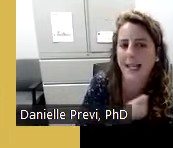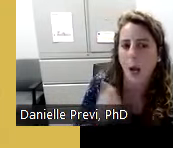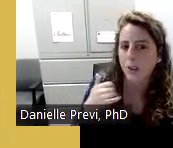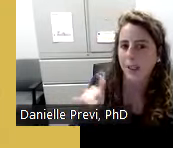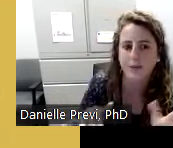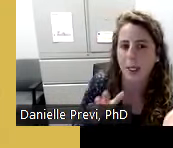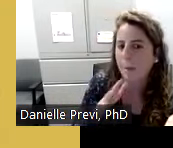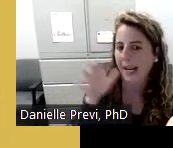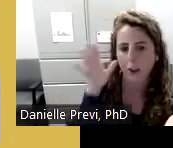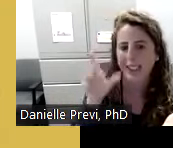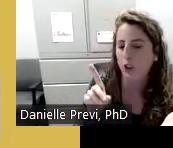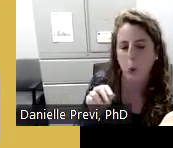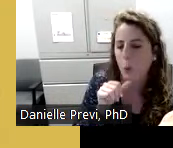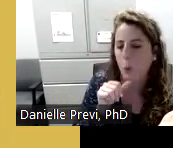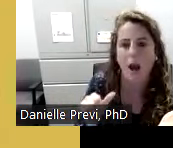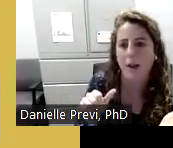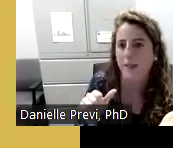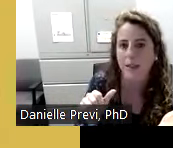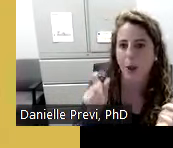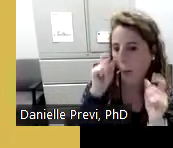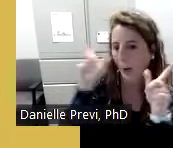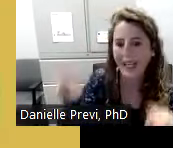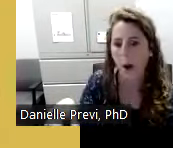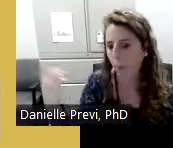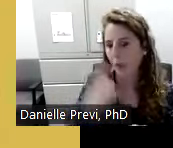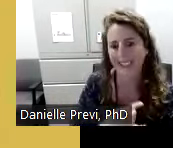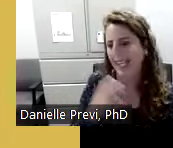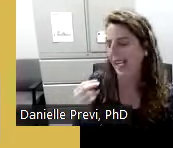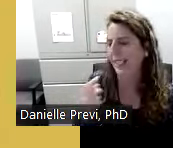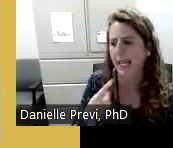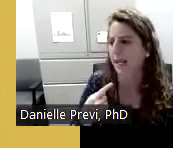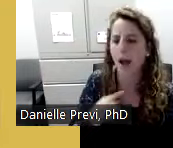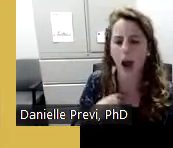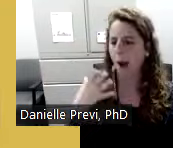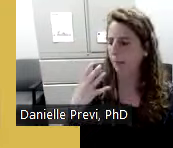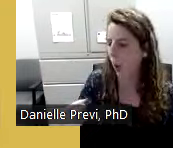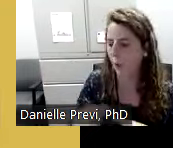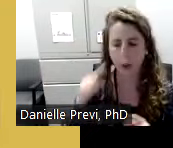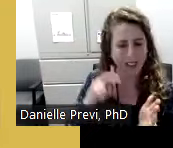And I think it’s important to remind ourselves about intent. Parents do not wake up one day and